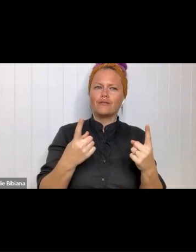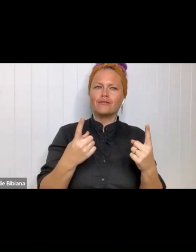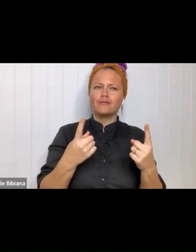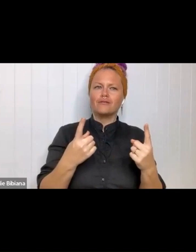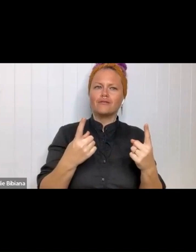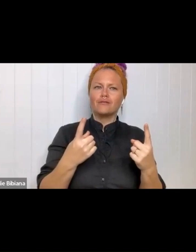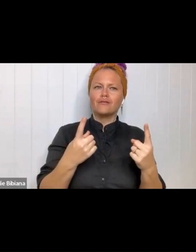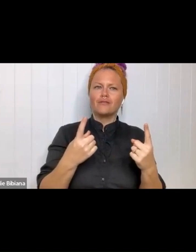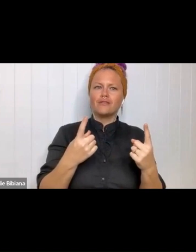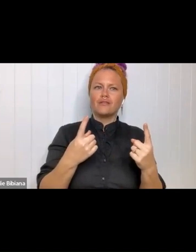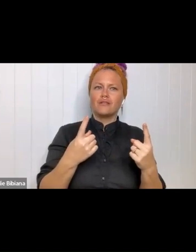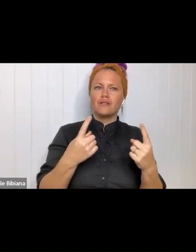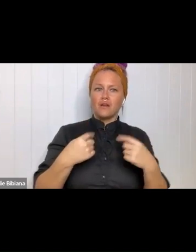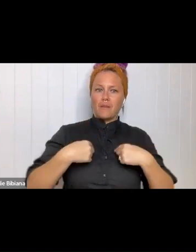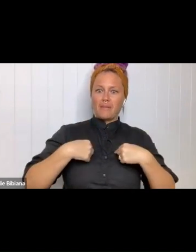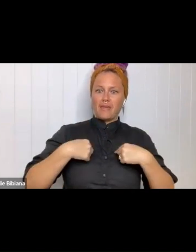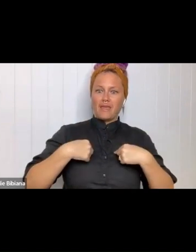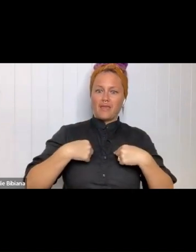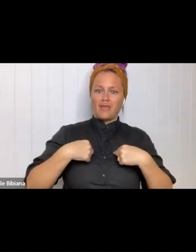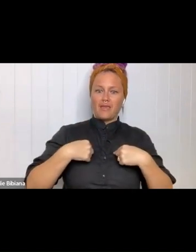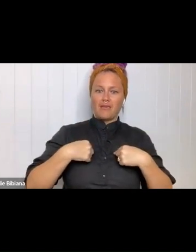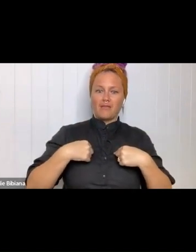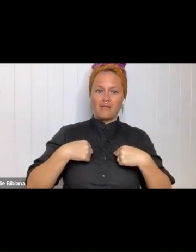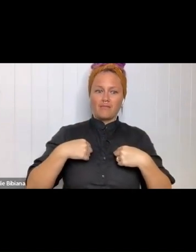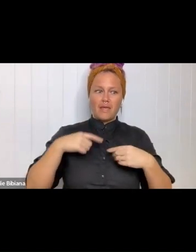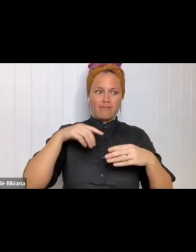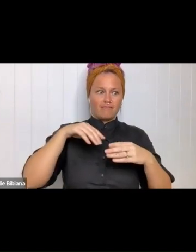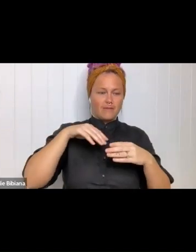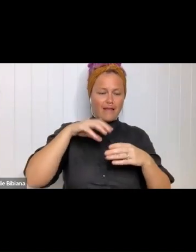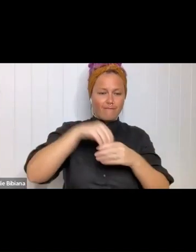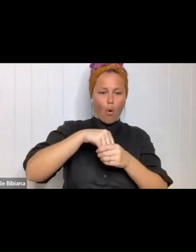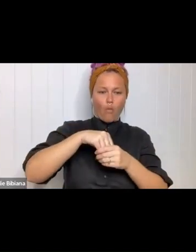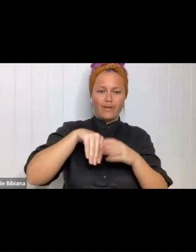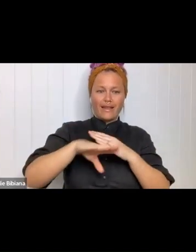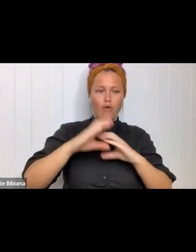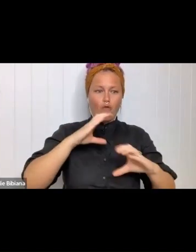me being around the table, or involved in conversations as a